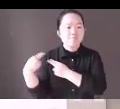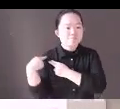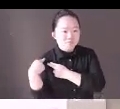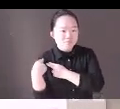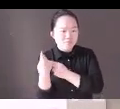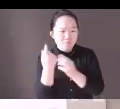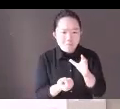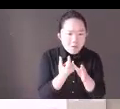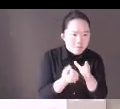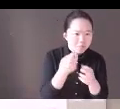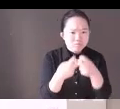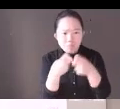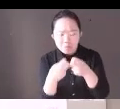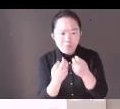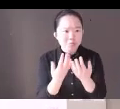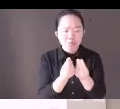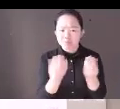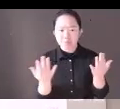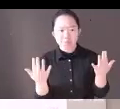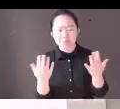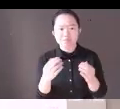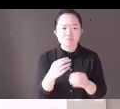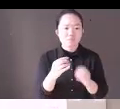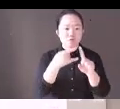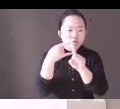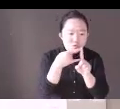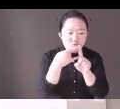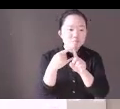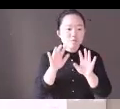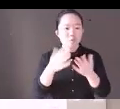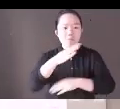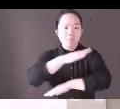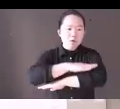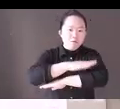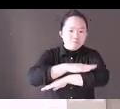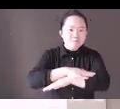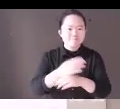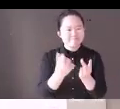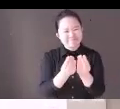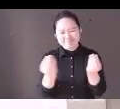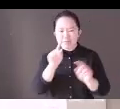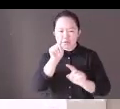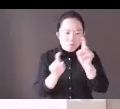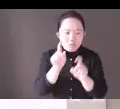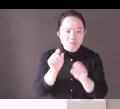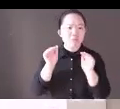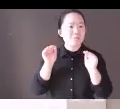chat if you have anything around the zoom event platform or anything else you would like to ask um